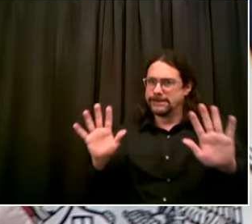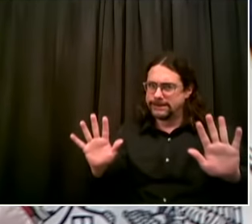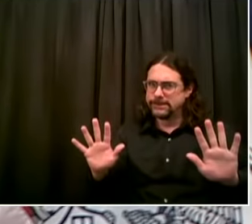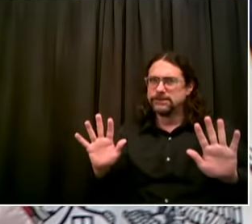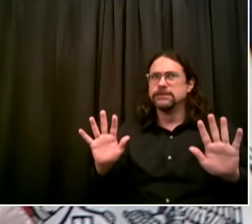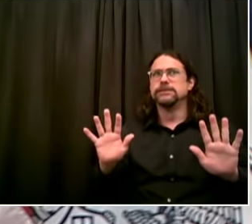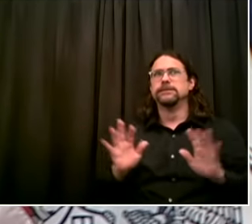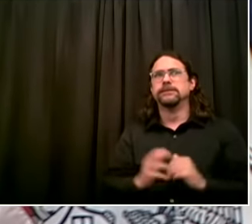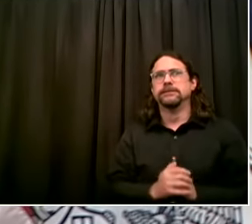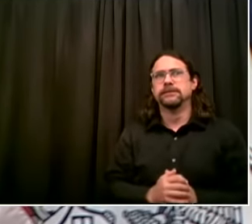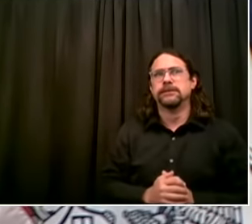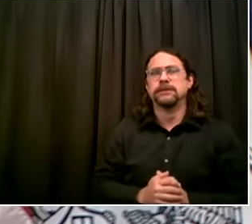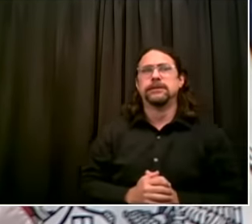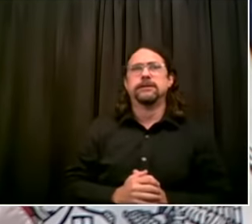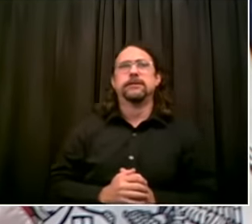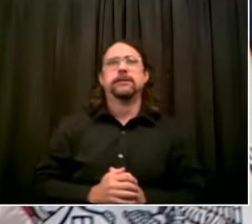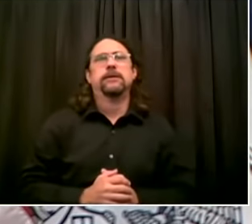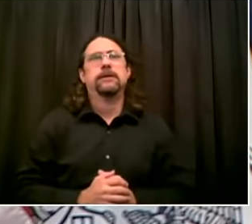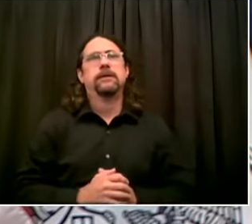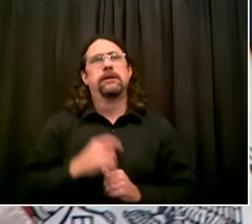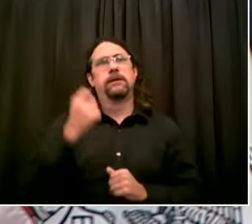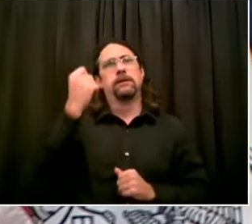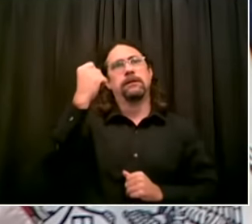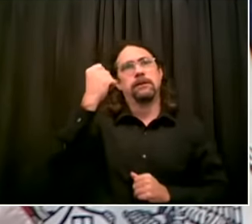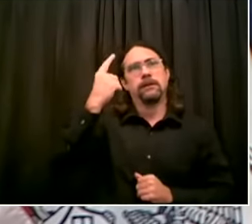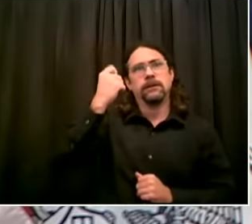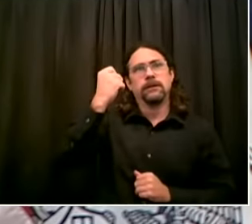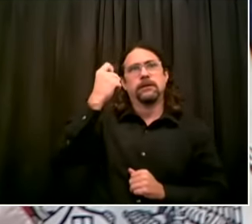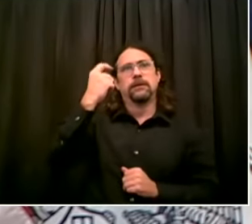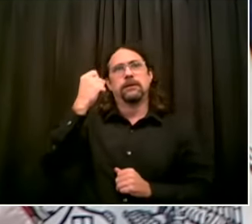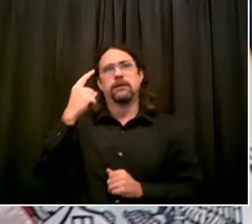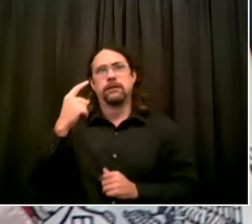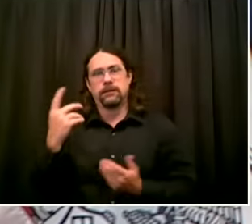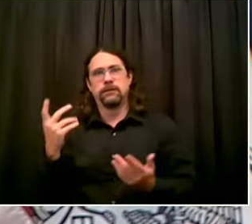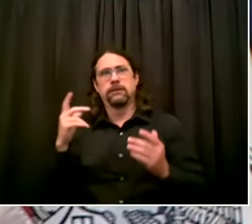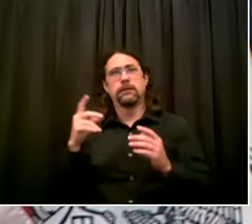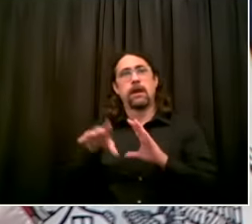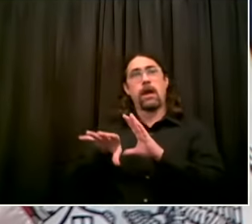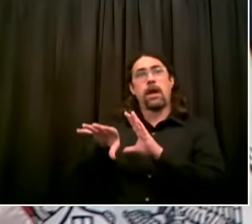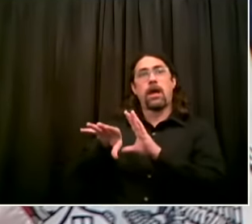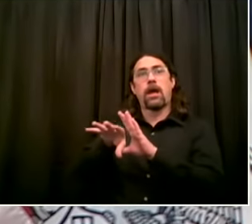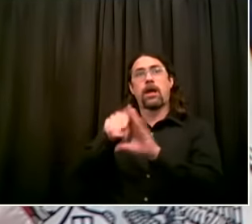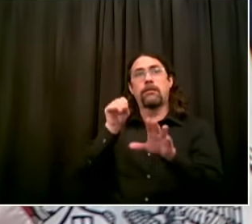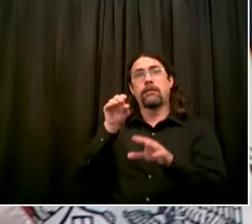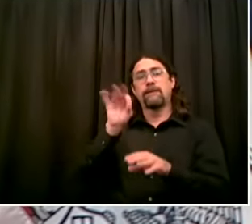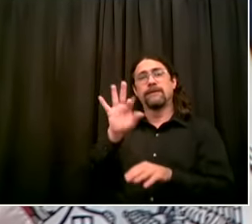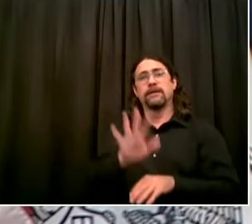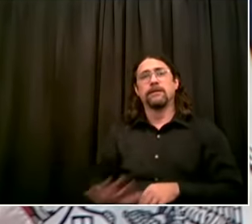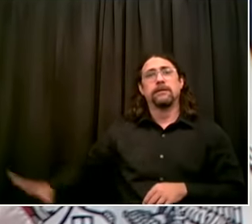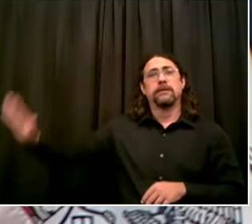THE CHALLENGES WE SEEING IN THOSEN INE ZIP CODES. ORF THE FIRST TIME IN MONTHS